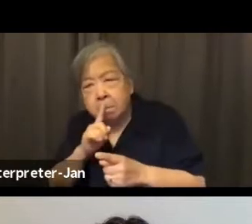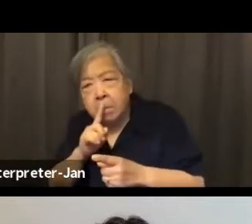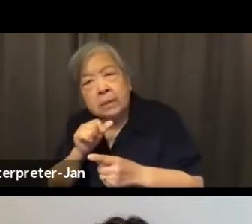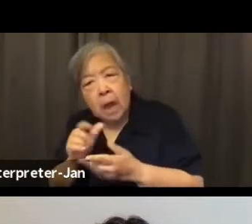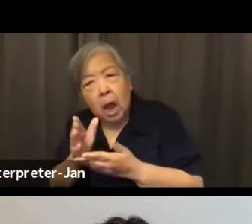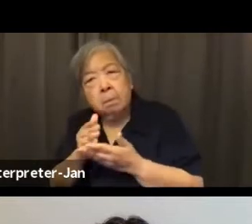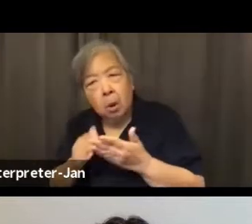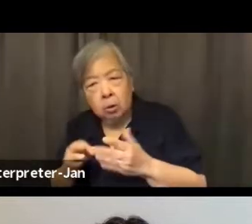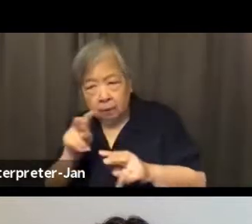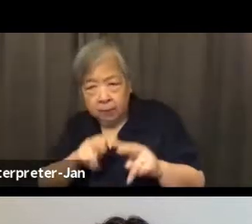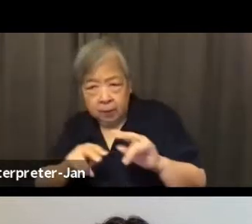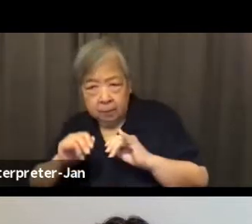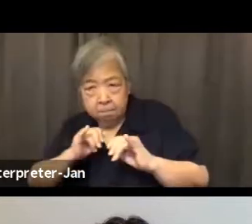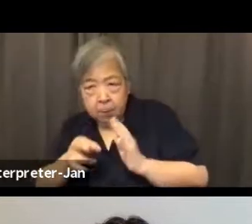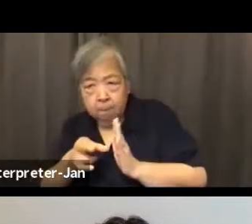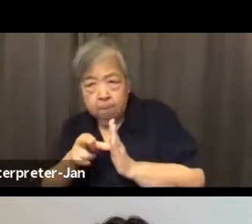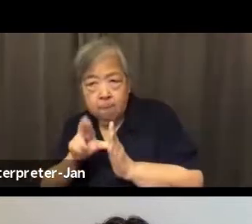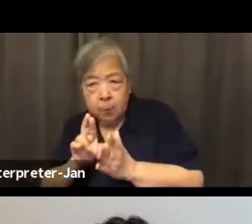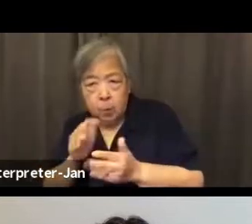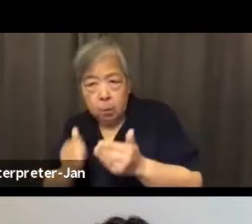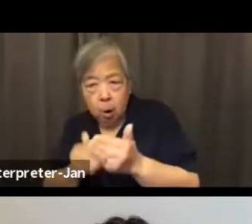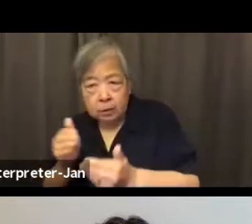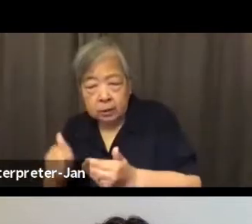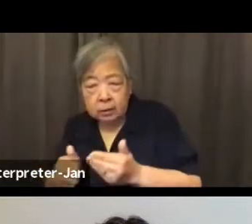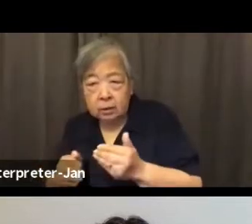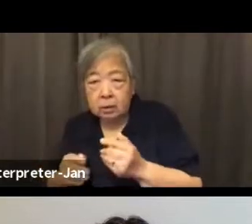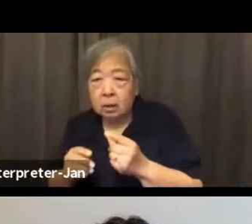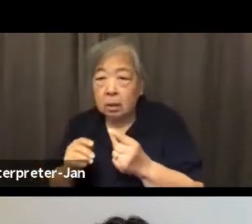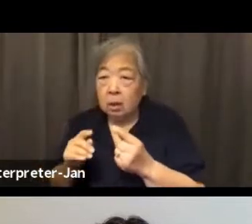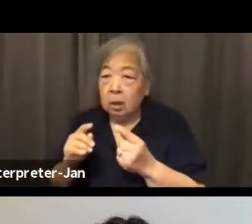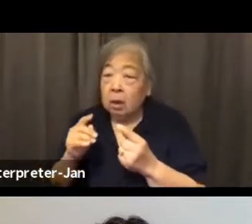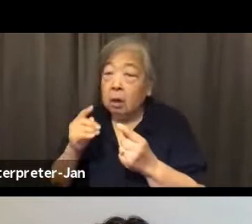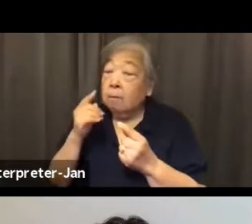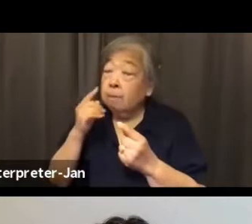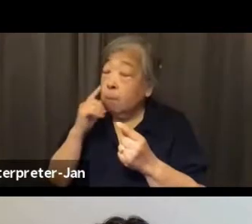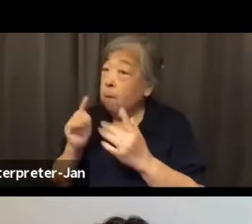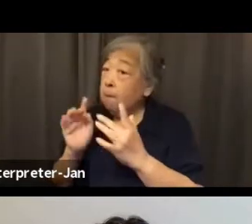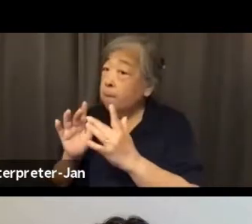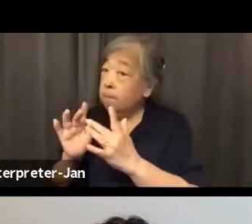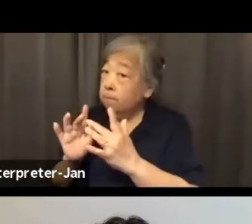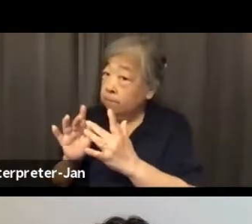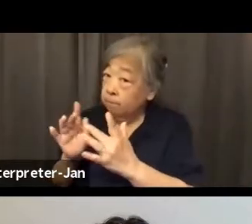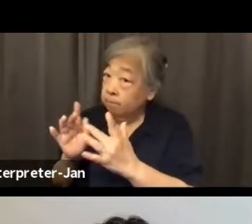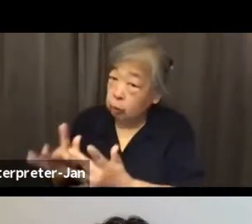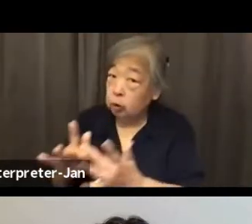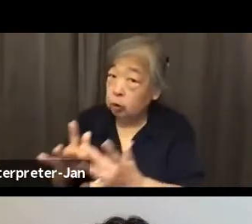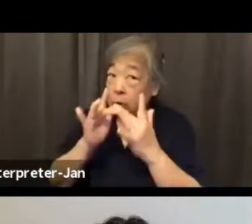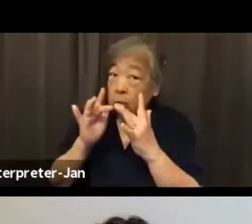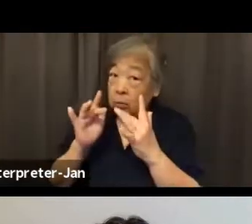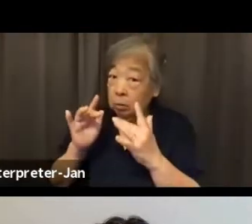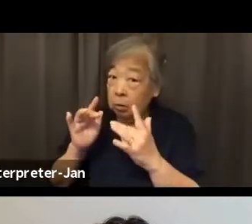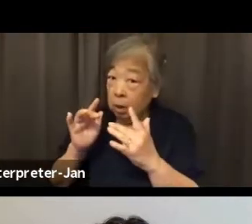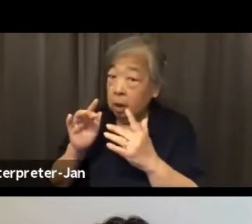What we do for the virtual NSLI-Y is if a student is accepted into the program and they